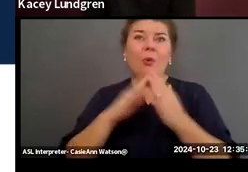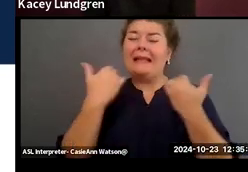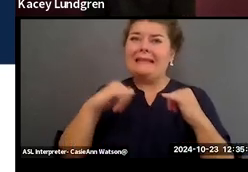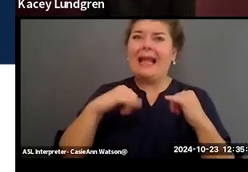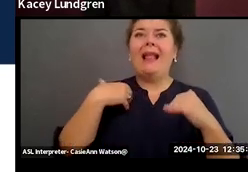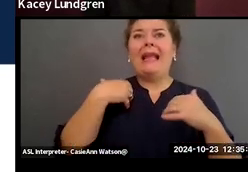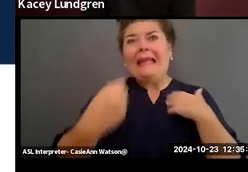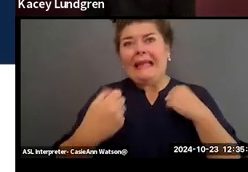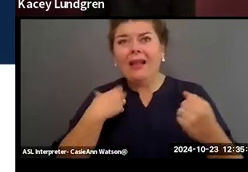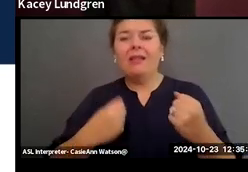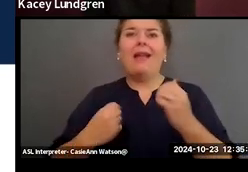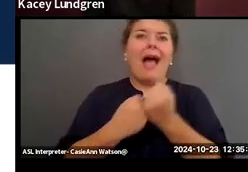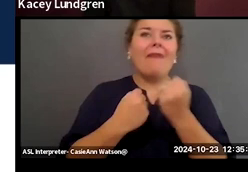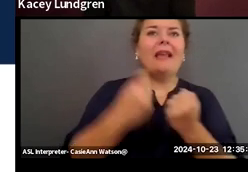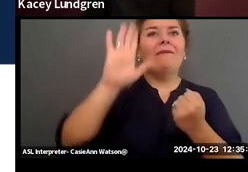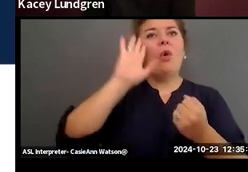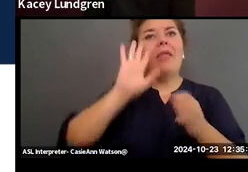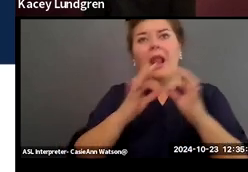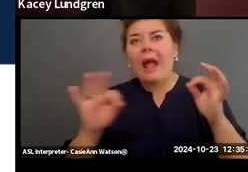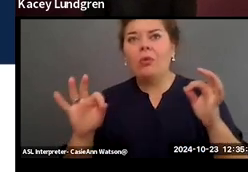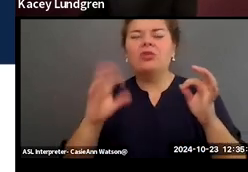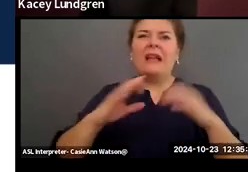advocate for their language, and build itself back up.